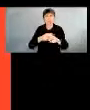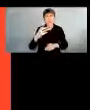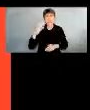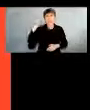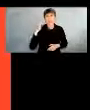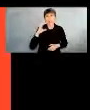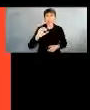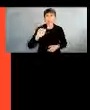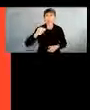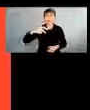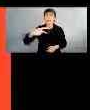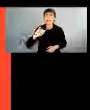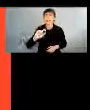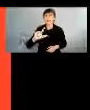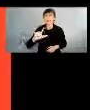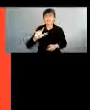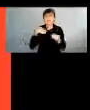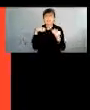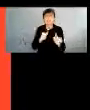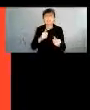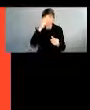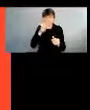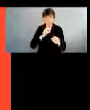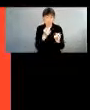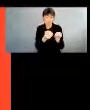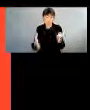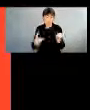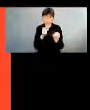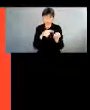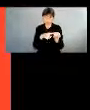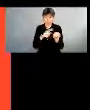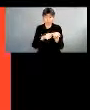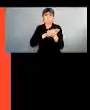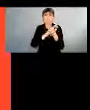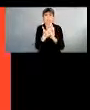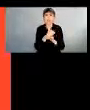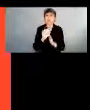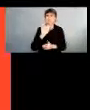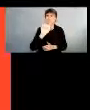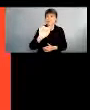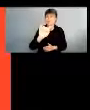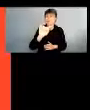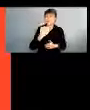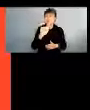outlast the duration of the project and they become an asset, unlike materials or supplies